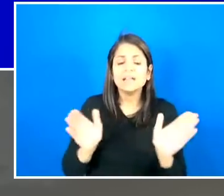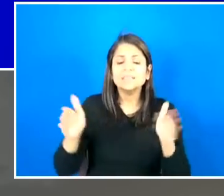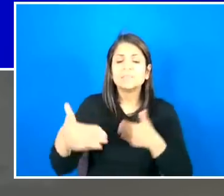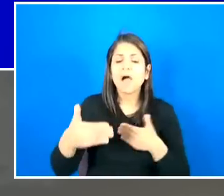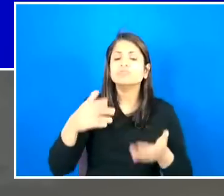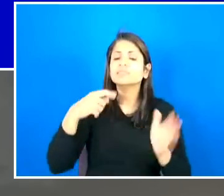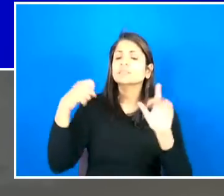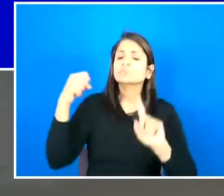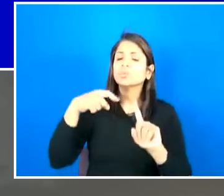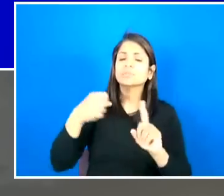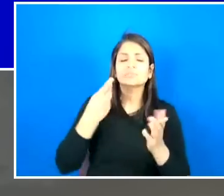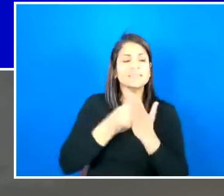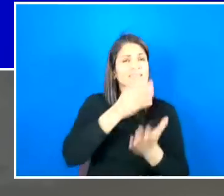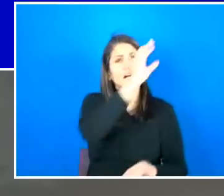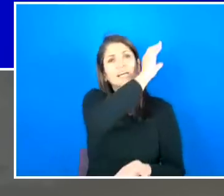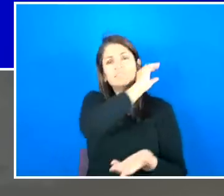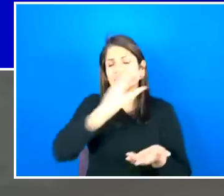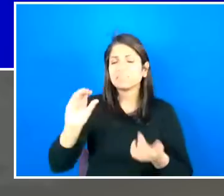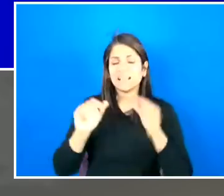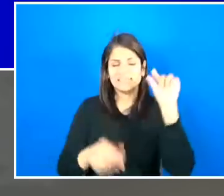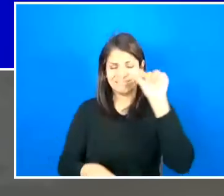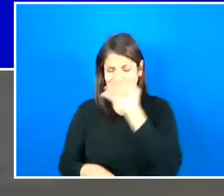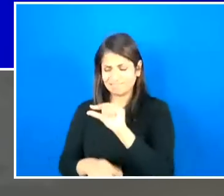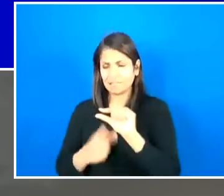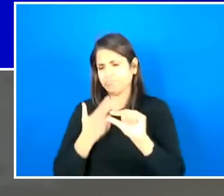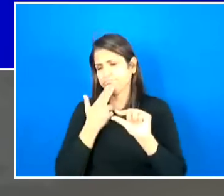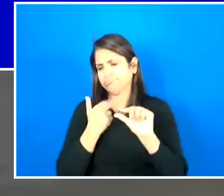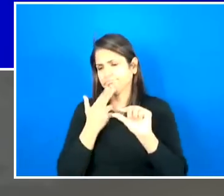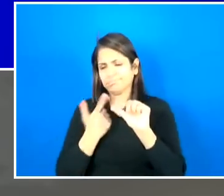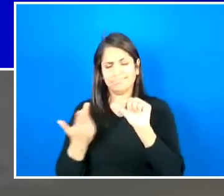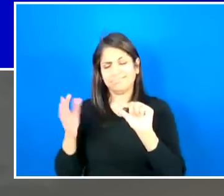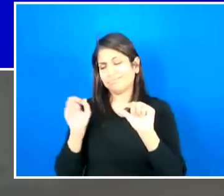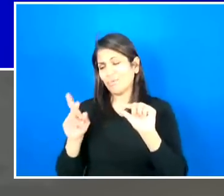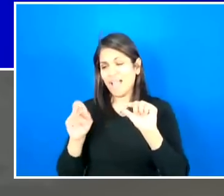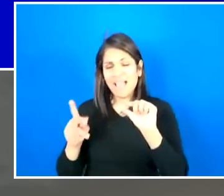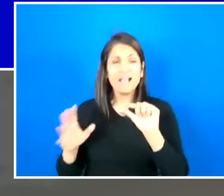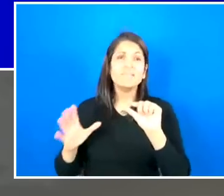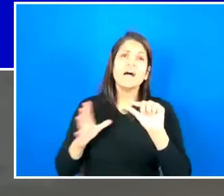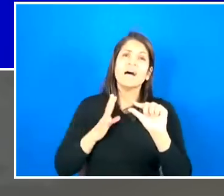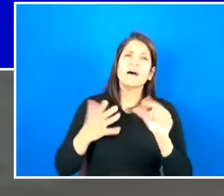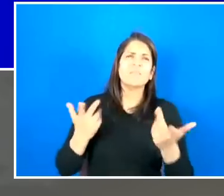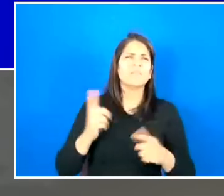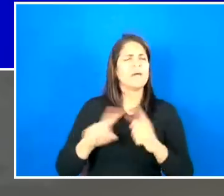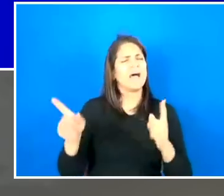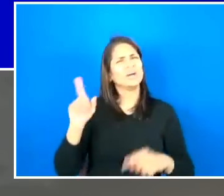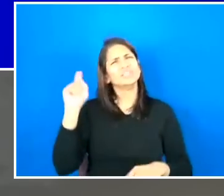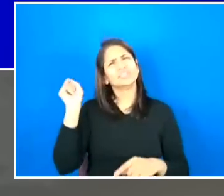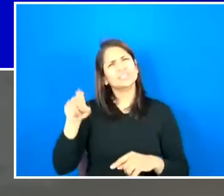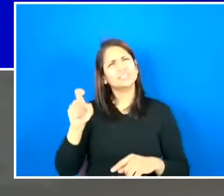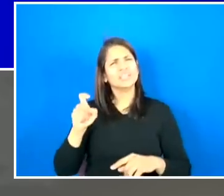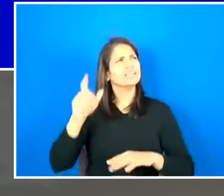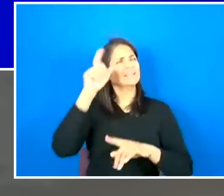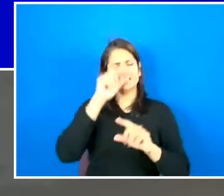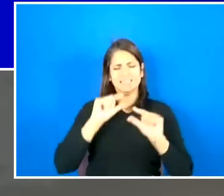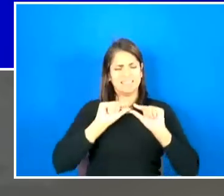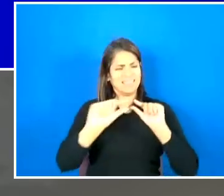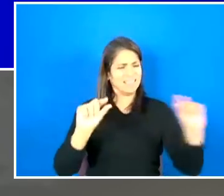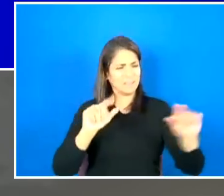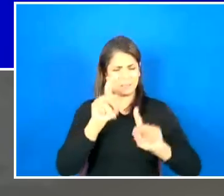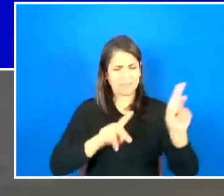LAST FEW DAYS. WE WERE ALL DISTRESSED TO SEE SOME OF THAT NMOEY SIPHONED OFF TO BIG BUSINESS AND NOW